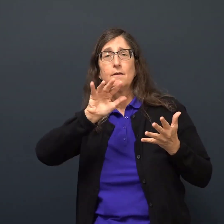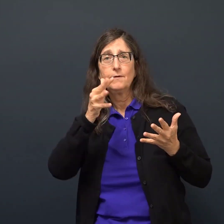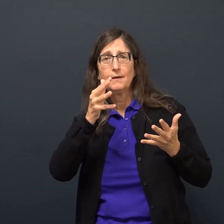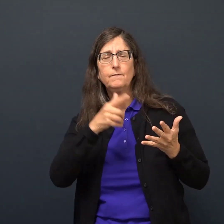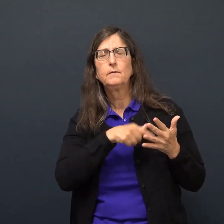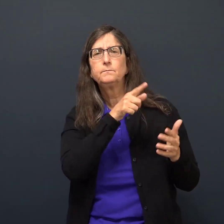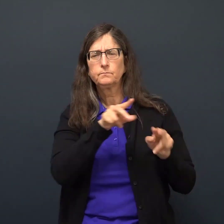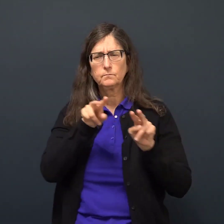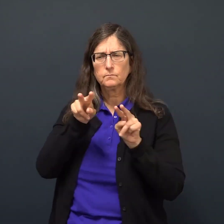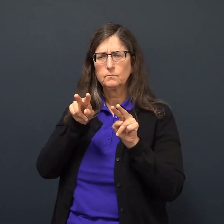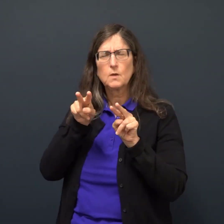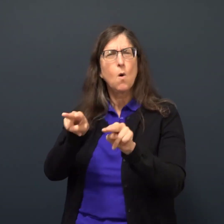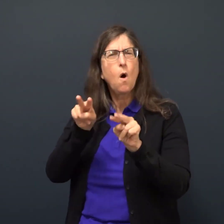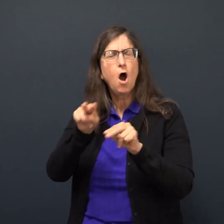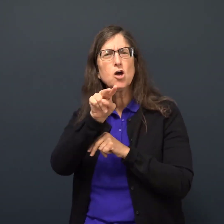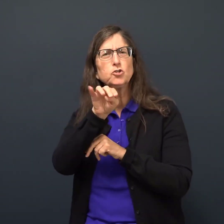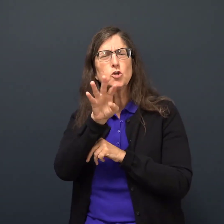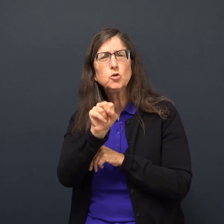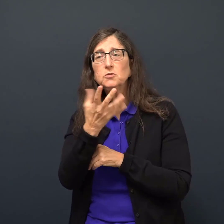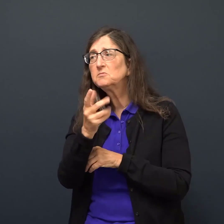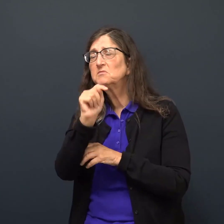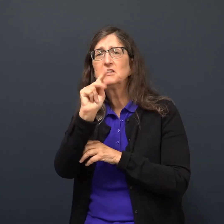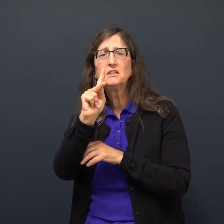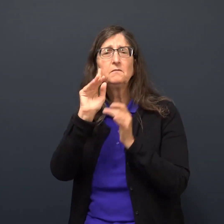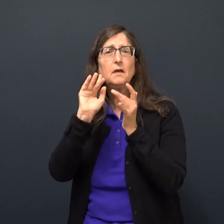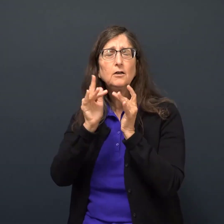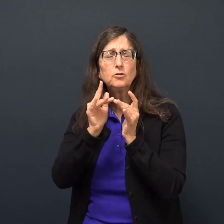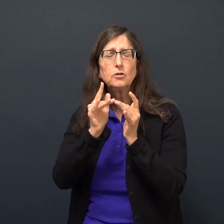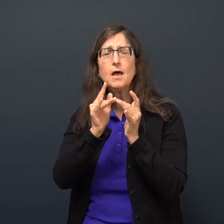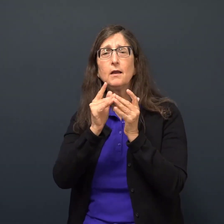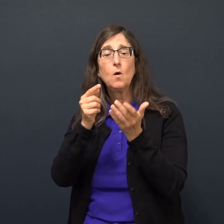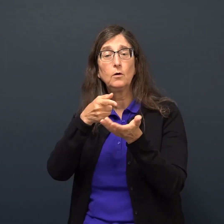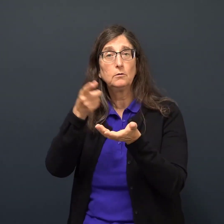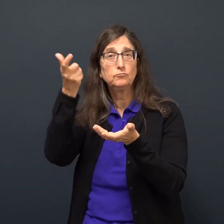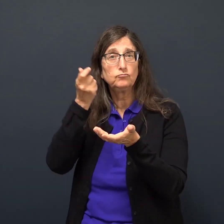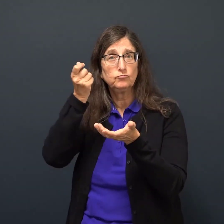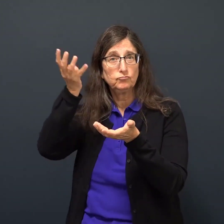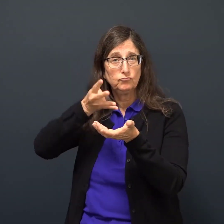Next, stay tuned to the news on TV, the internet, or apps on your mobile device.